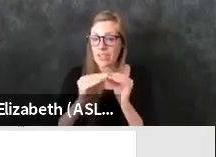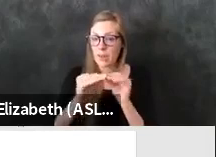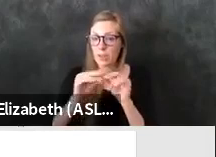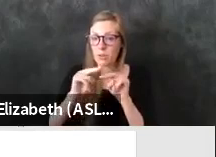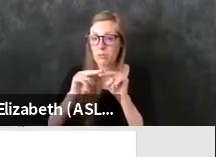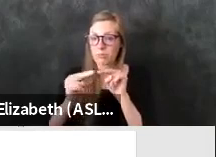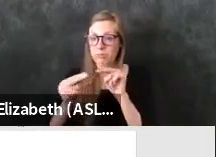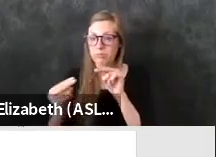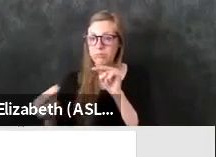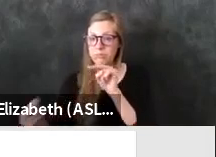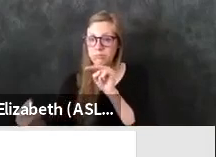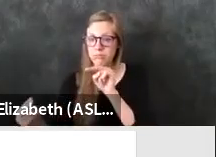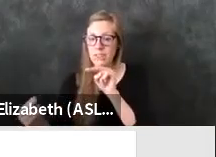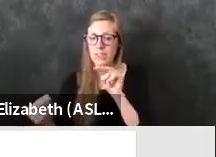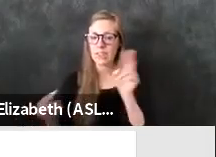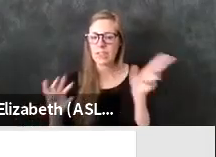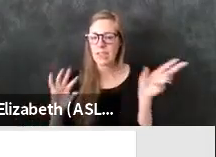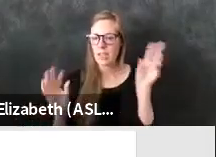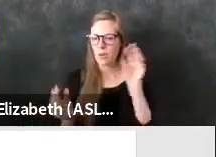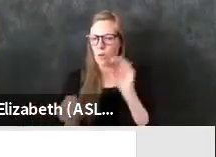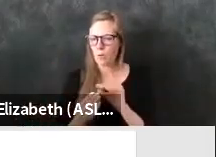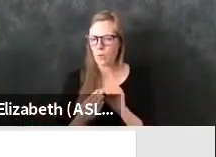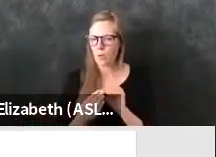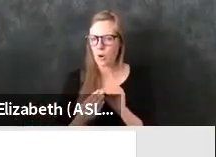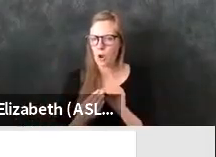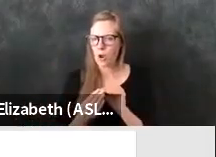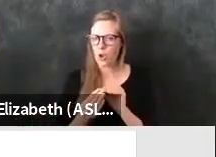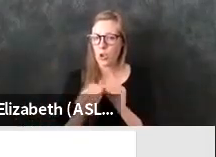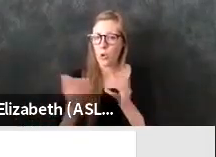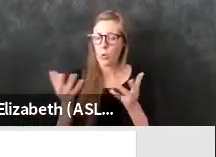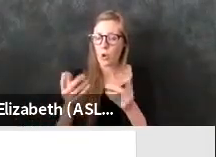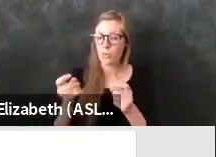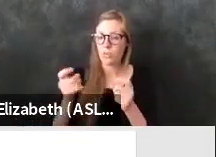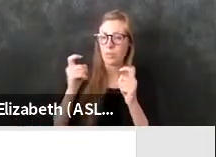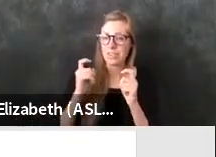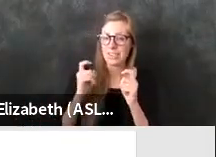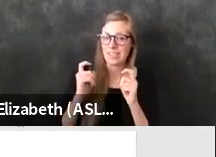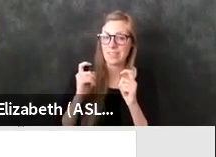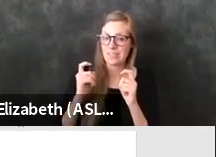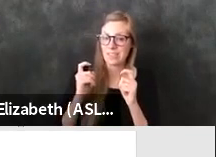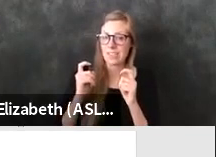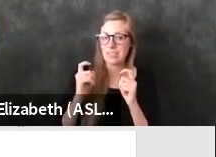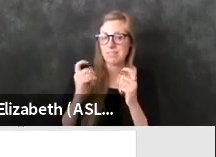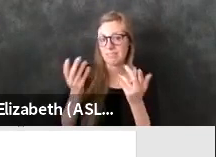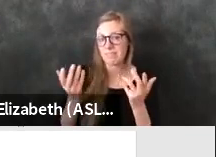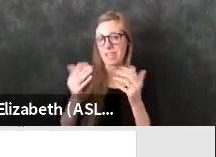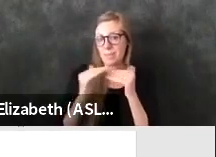And you can see overall our allocations have remained substantially flat.